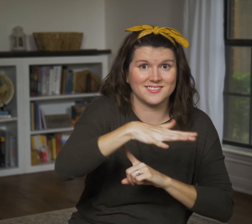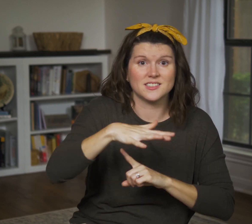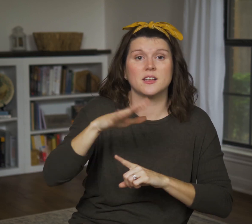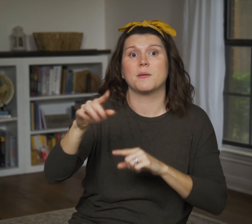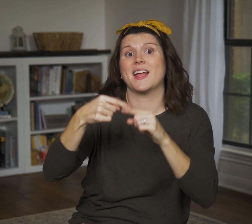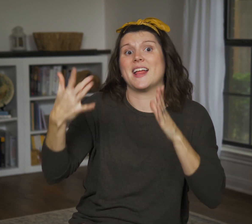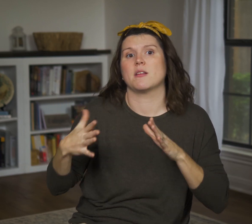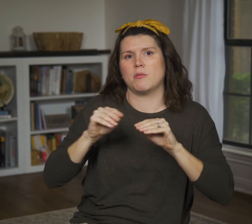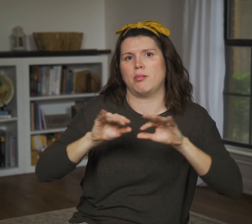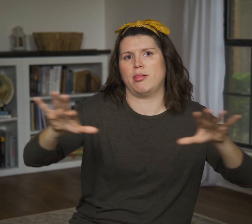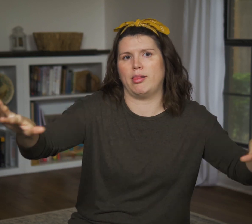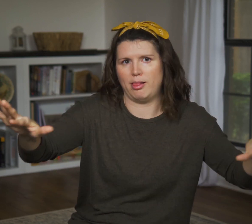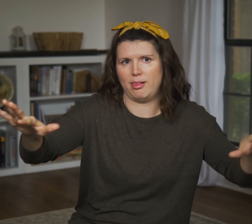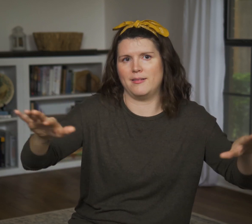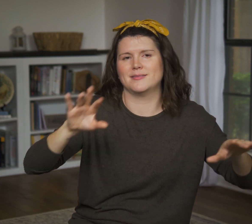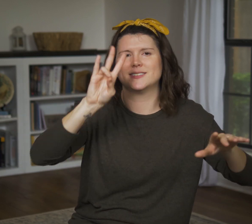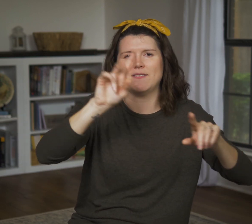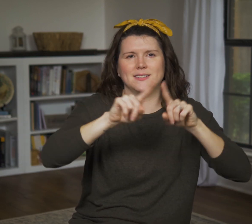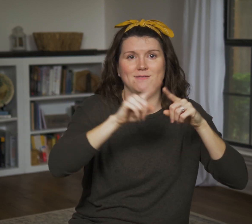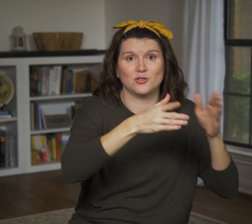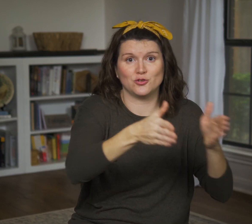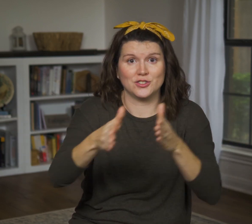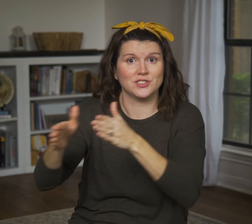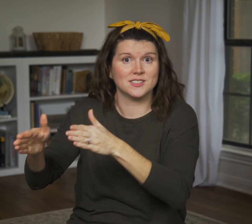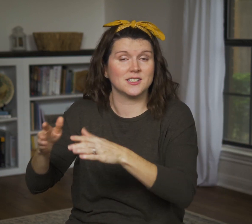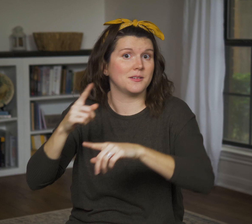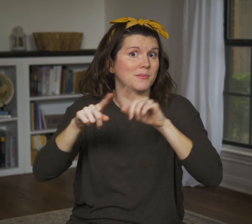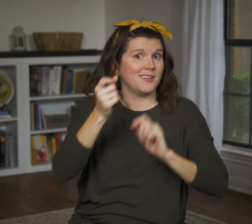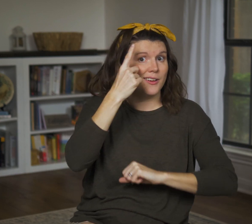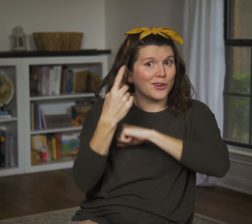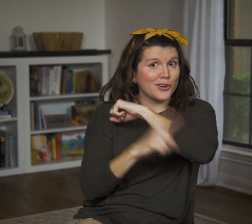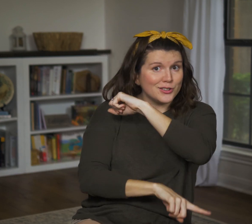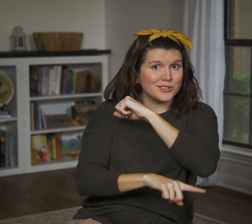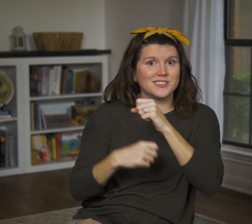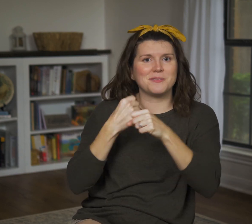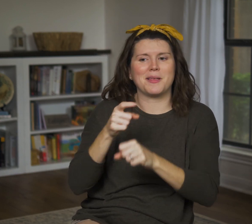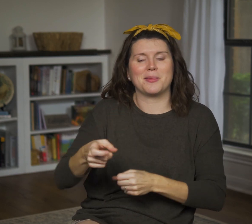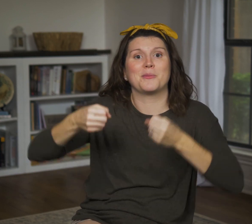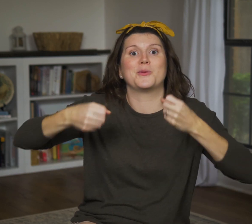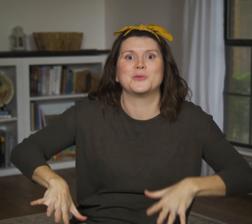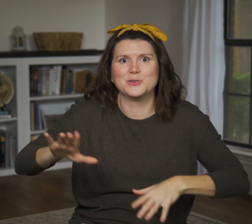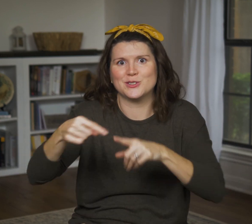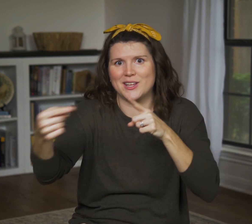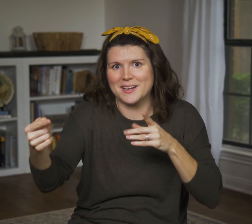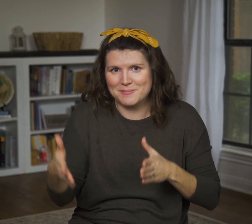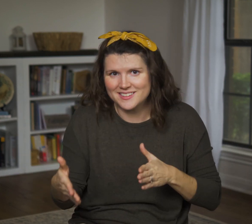who scatter in seven directions, but the curse makes them lose to their enemies